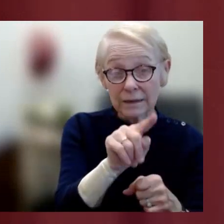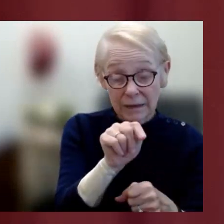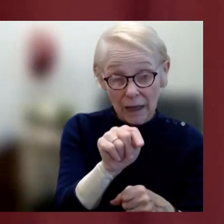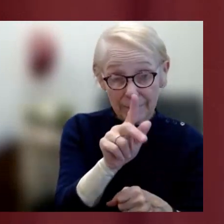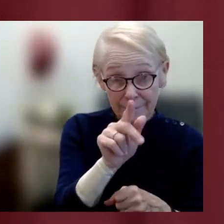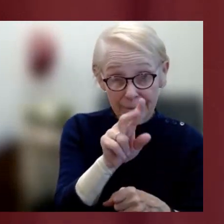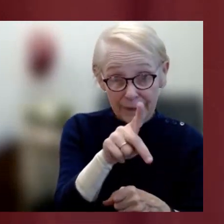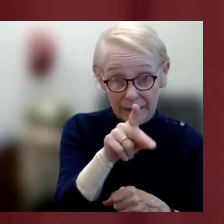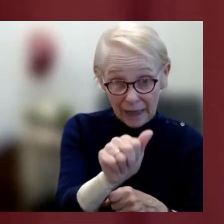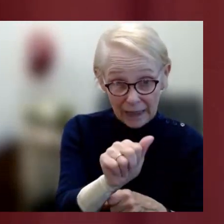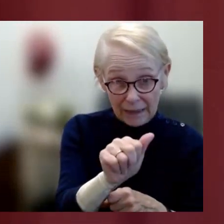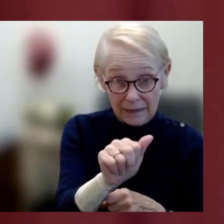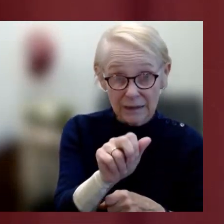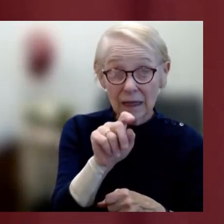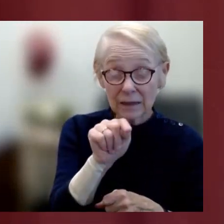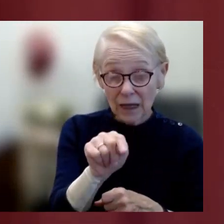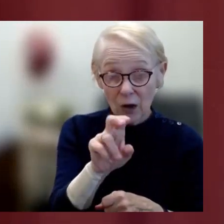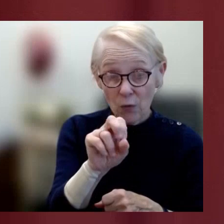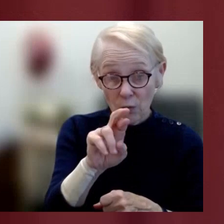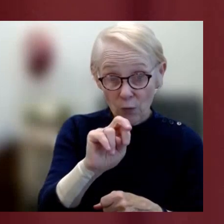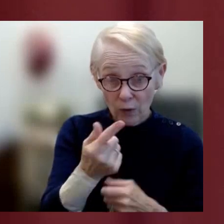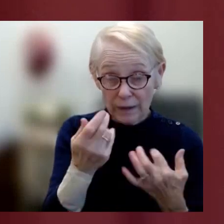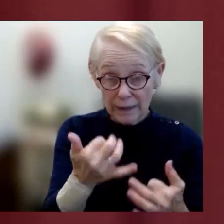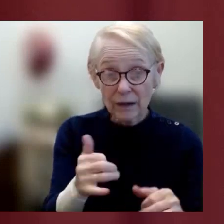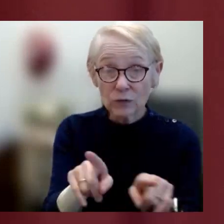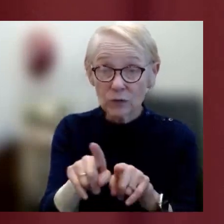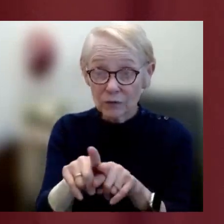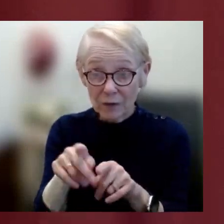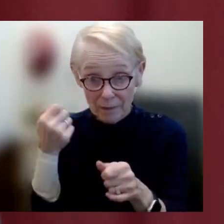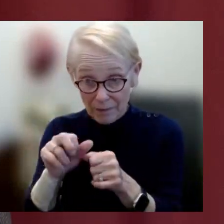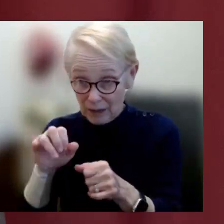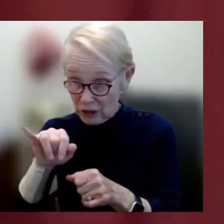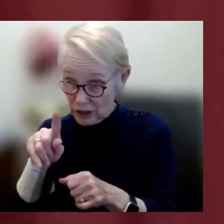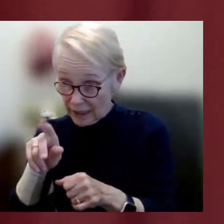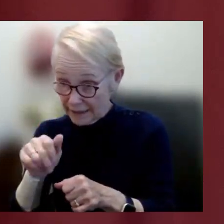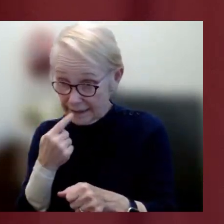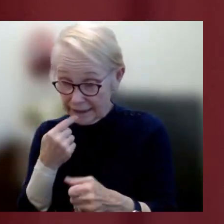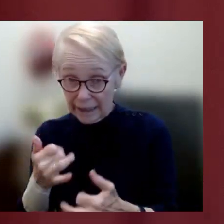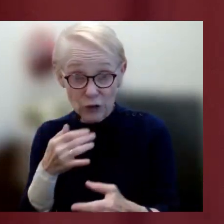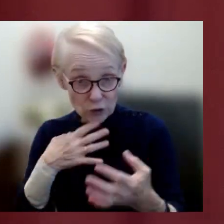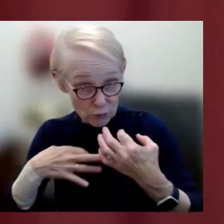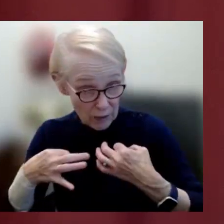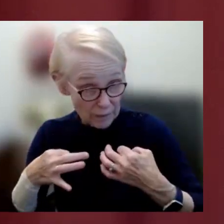elements about accessible voting that Jenna just uh just described for us if you want to learn